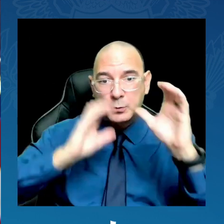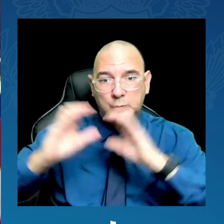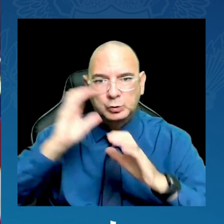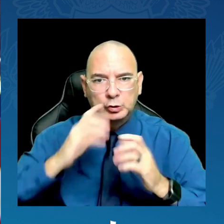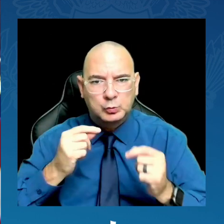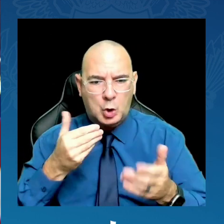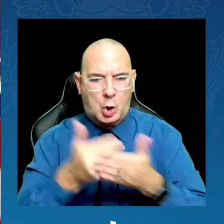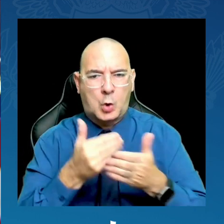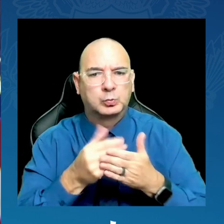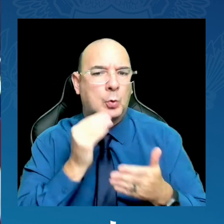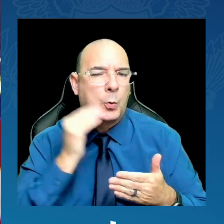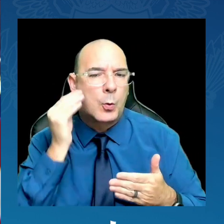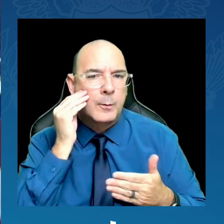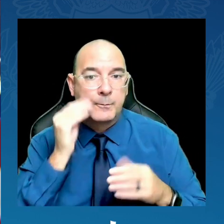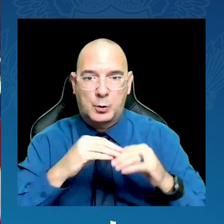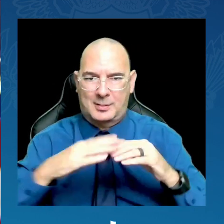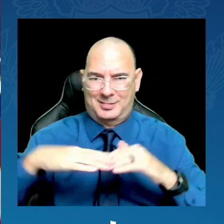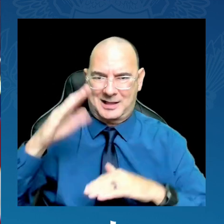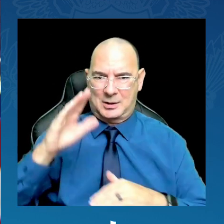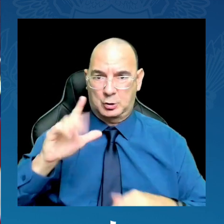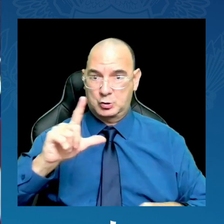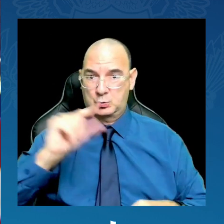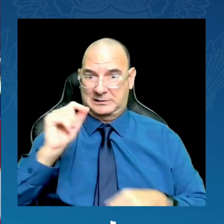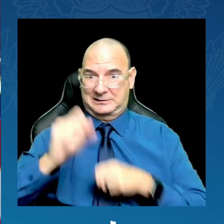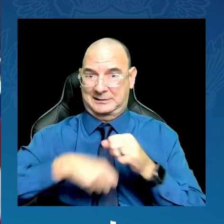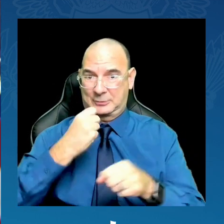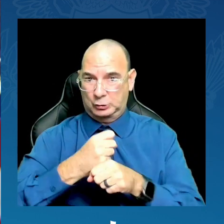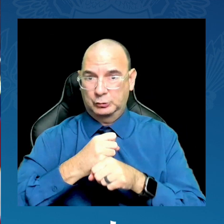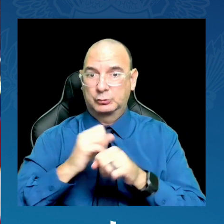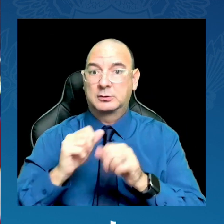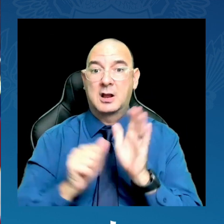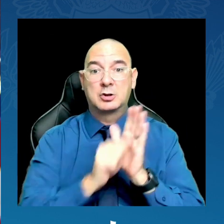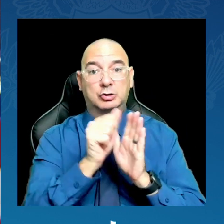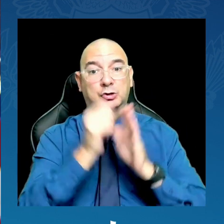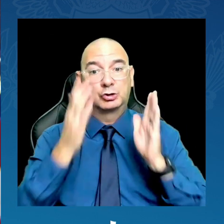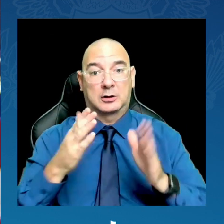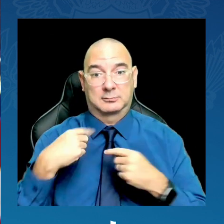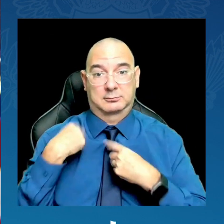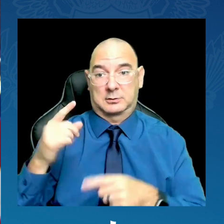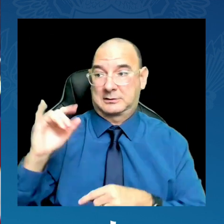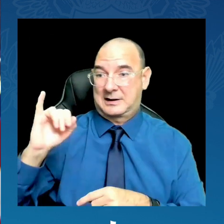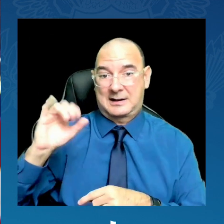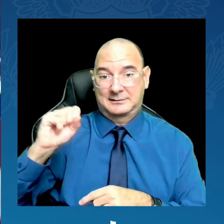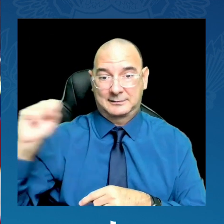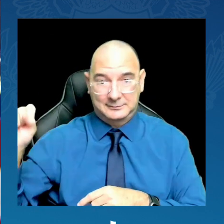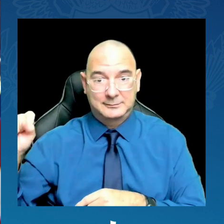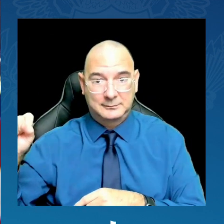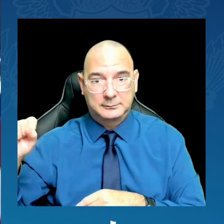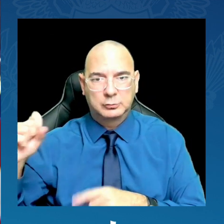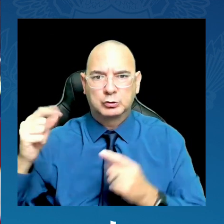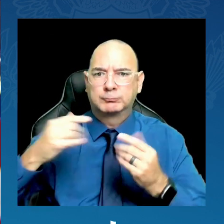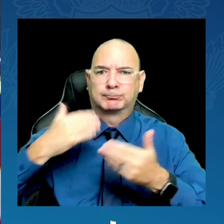astronauts aboard the International Space Station have advanced scientific progress. In fact, I was --